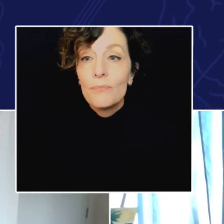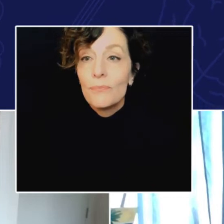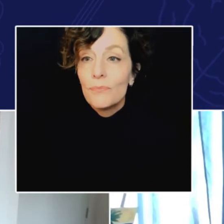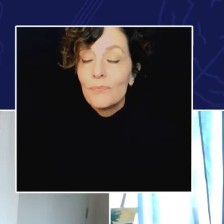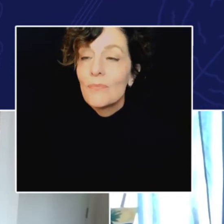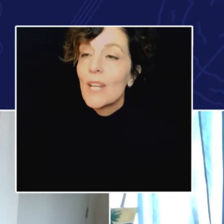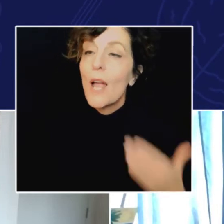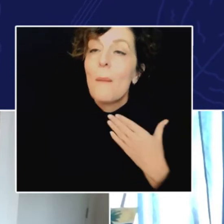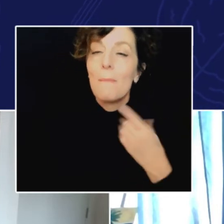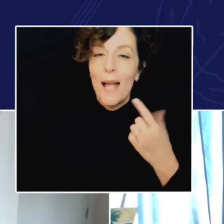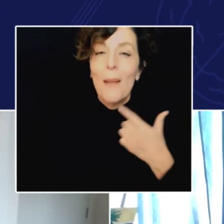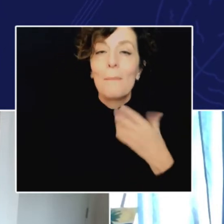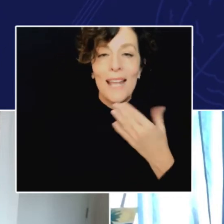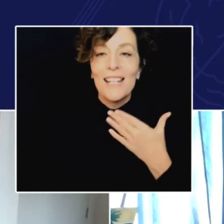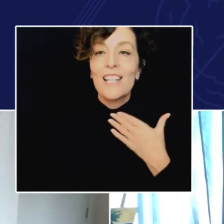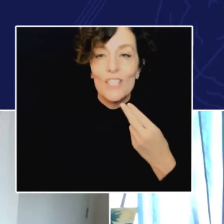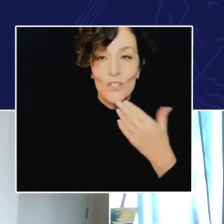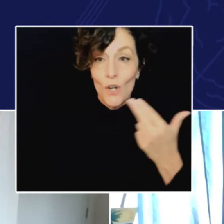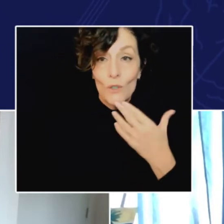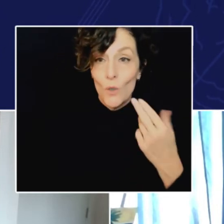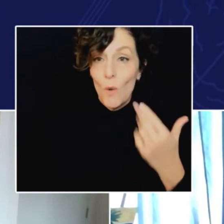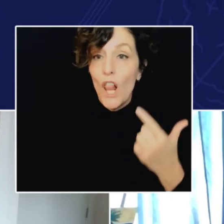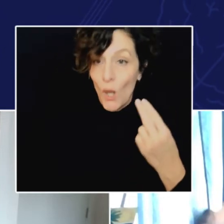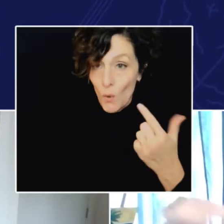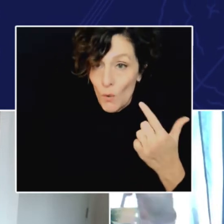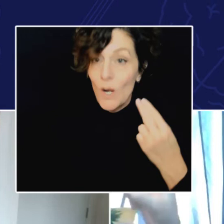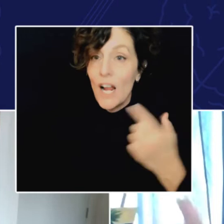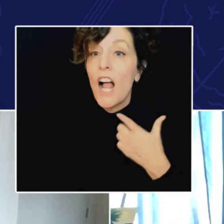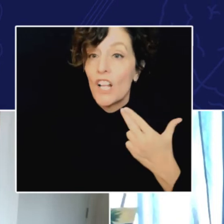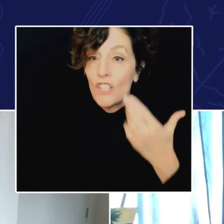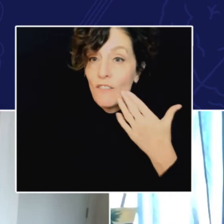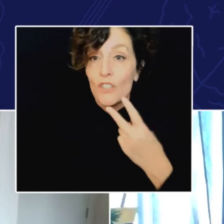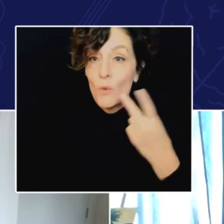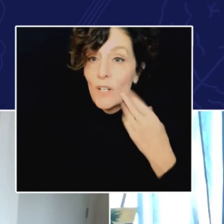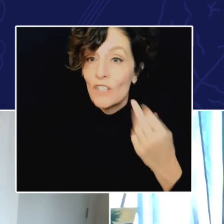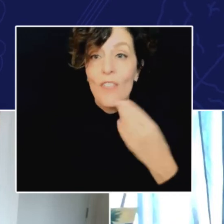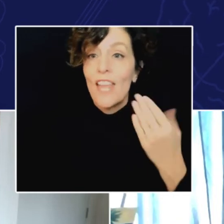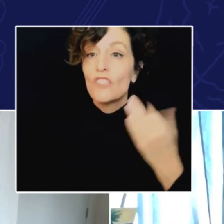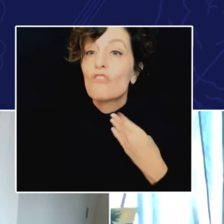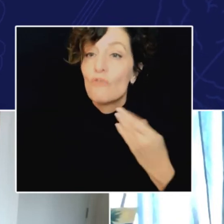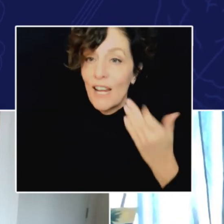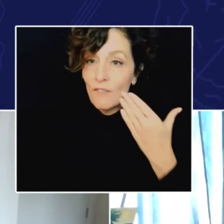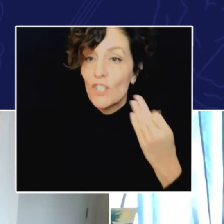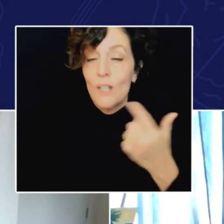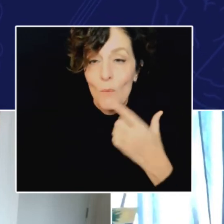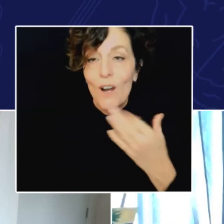[HAYLIE]: My plan is to go to a local college for two years, and then transfer somewhere else.